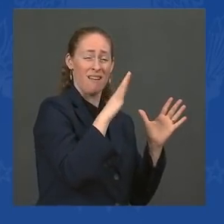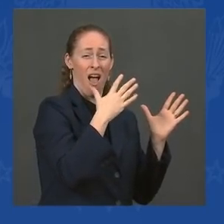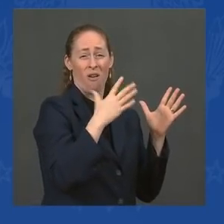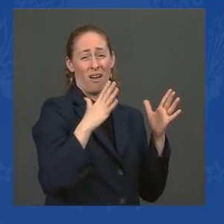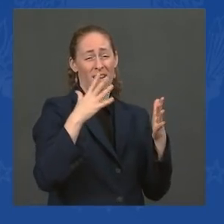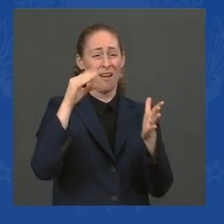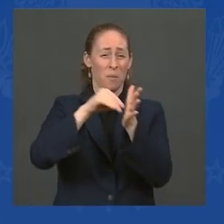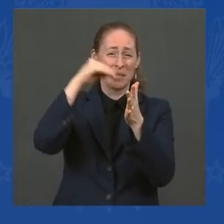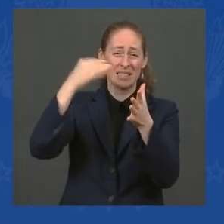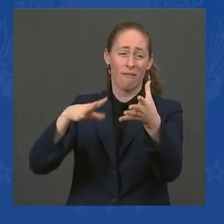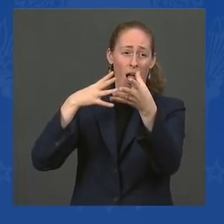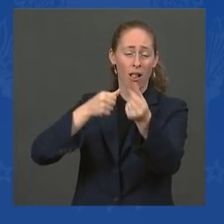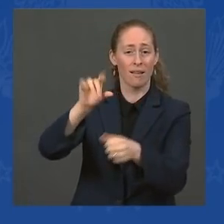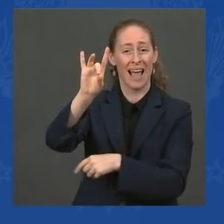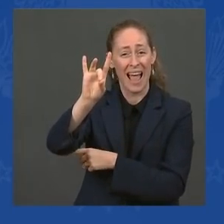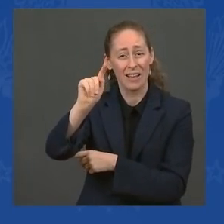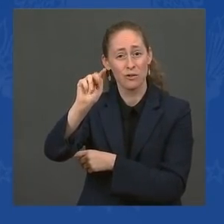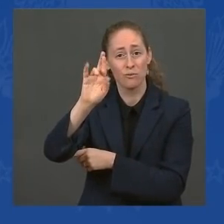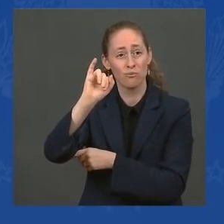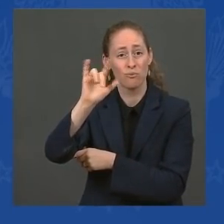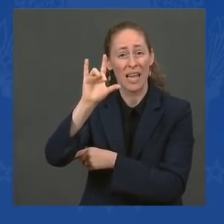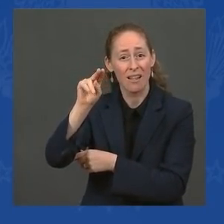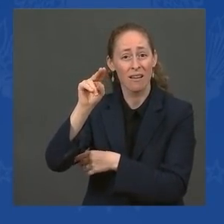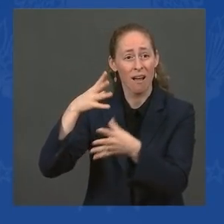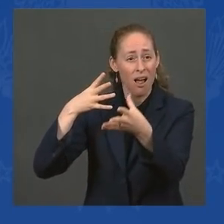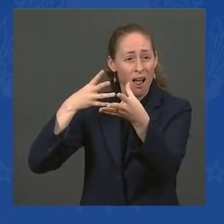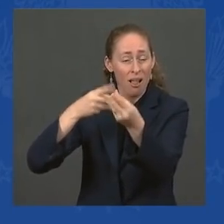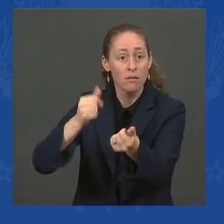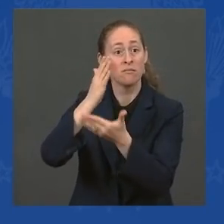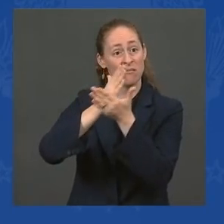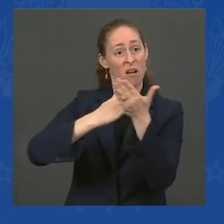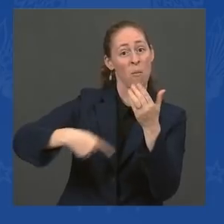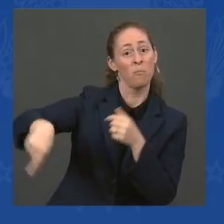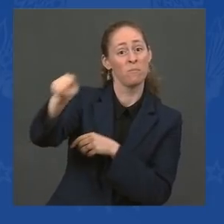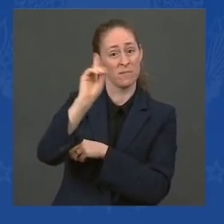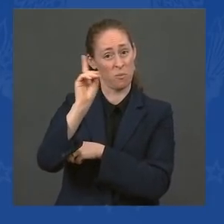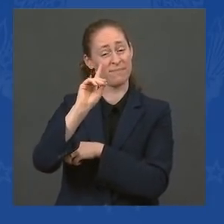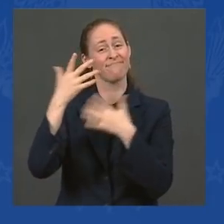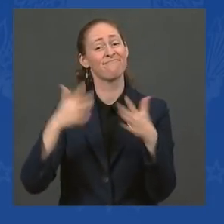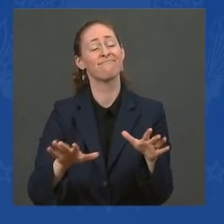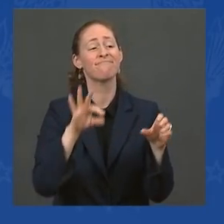some of which Democrats voted for -- more than a quarter of all the debt now outstanding.